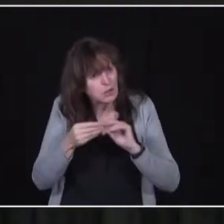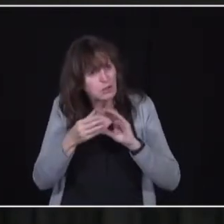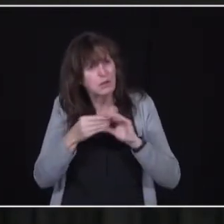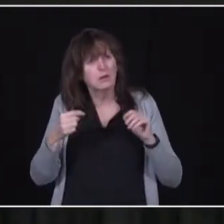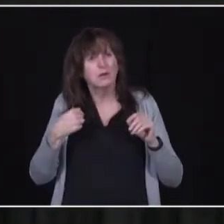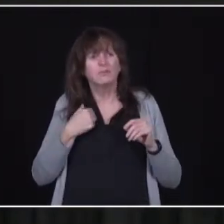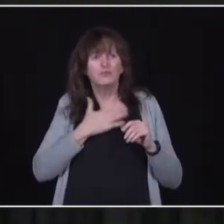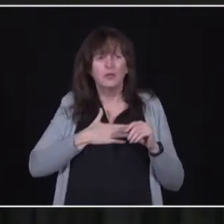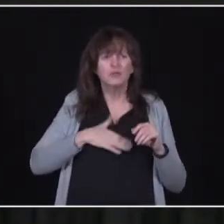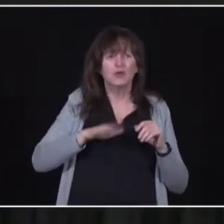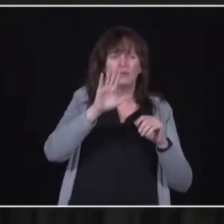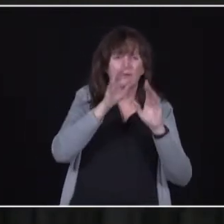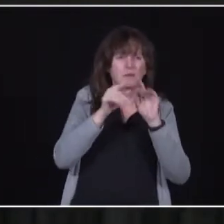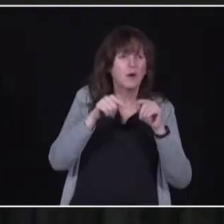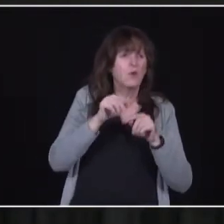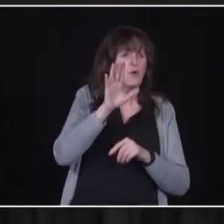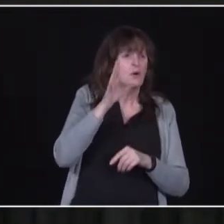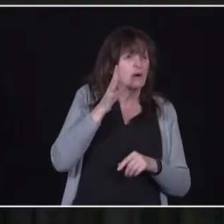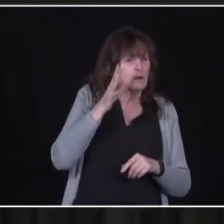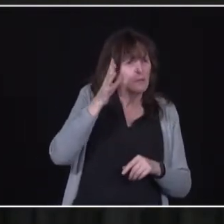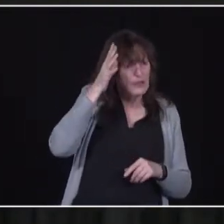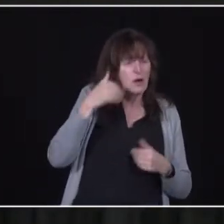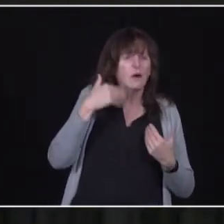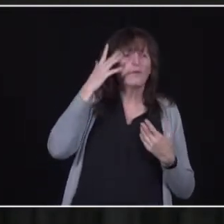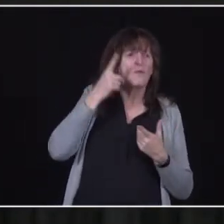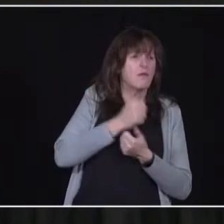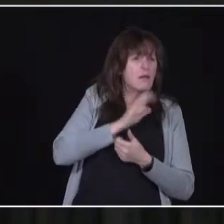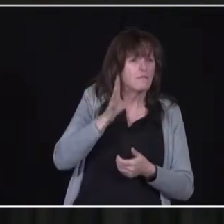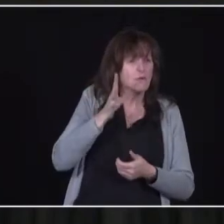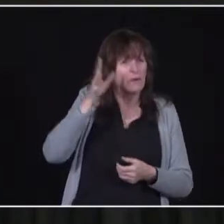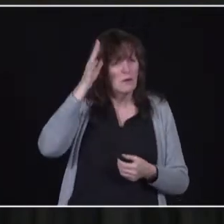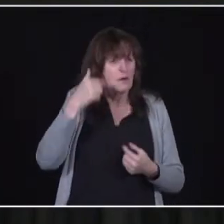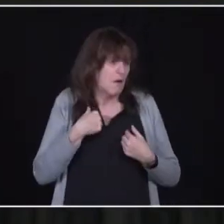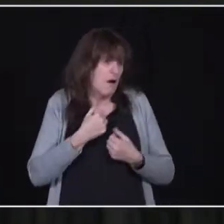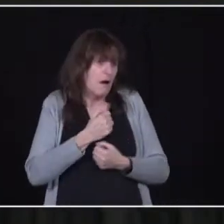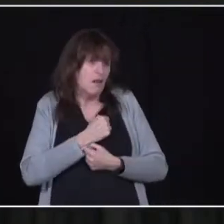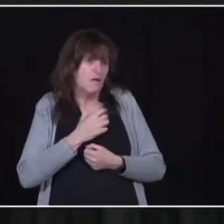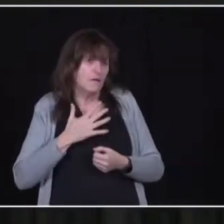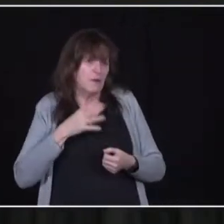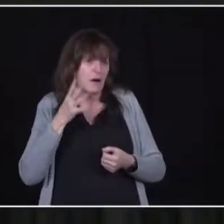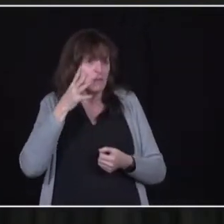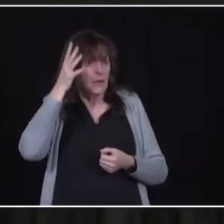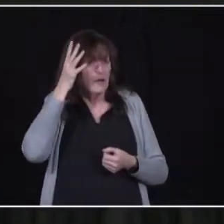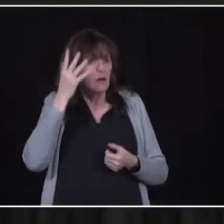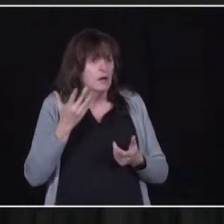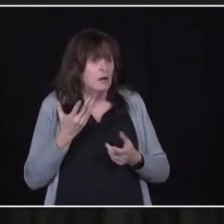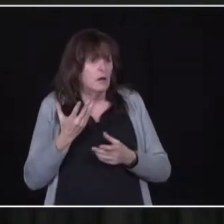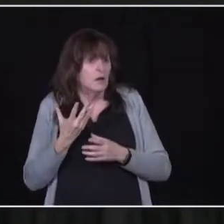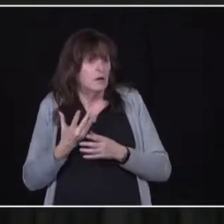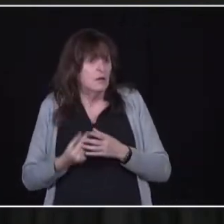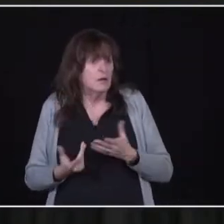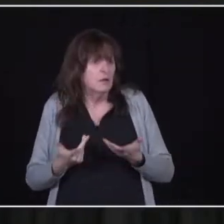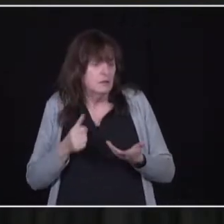for your parents. I know you love your parents. I love mine, I don't have them anymore, that